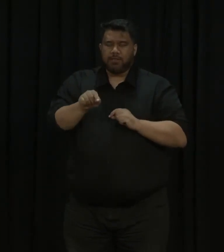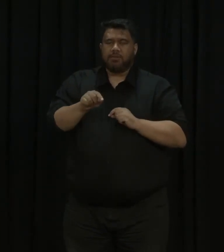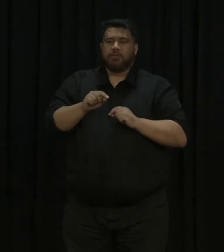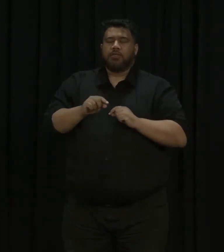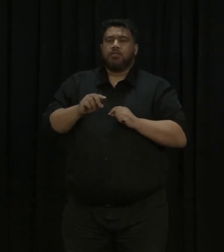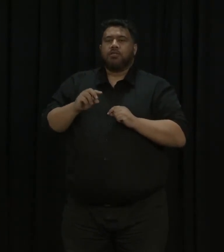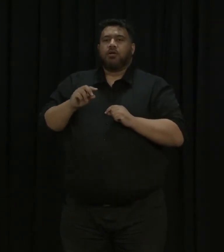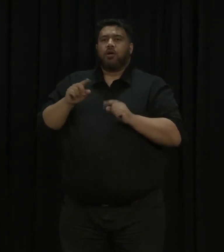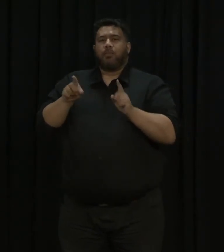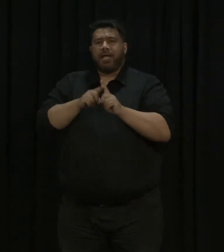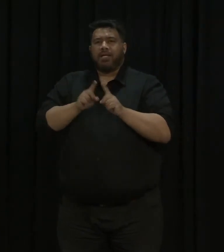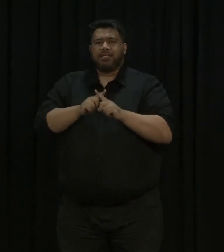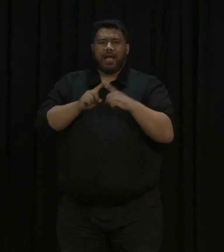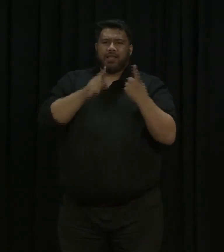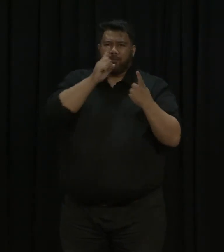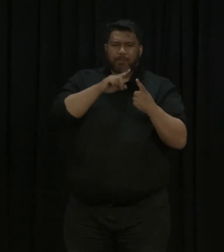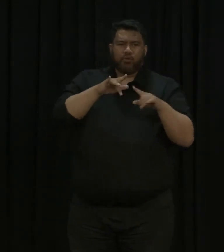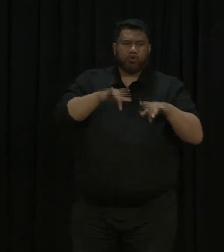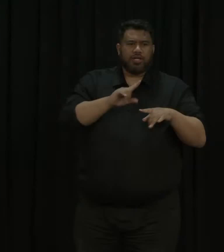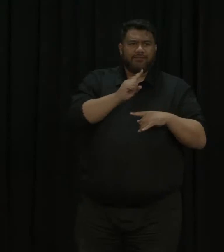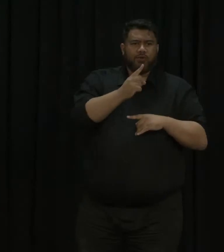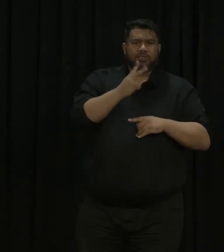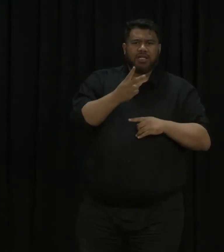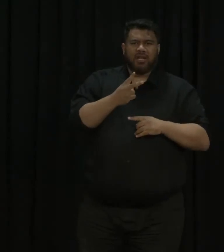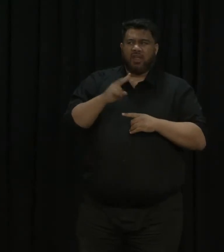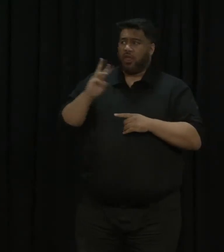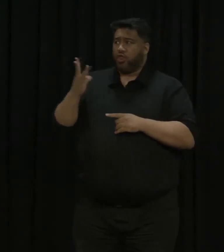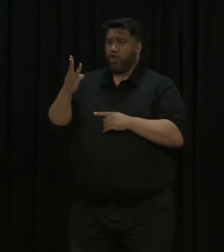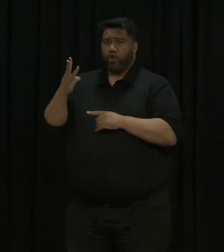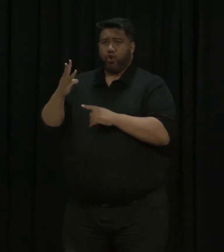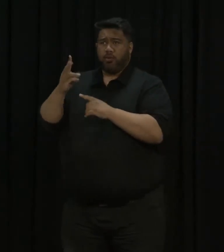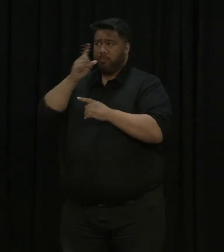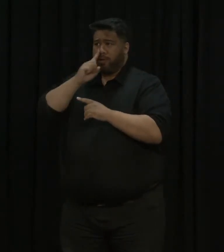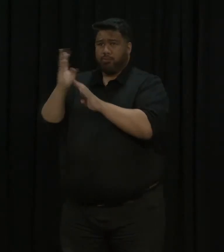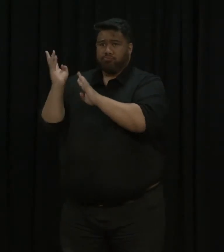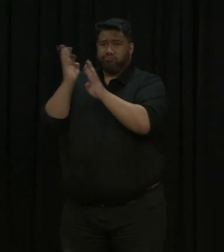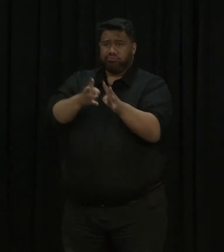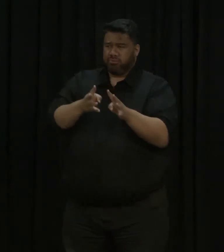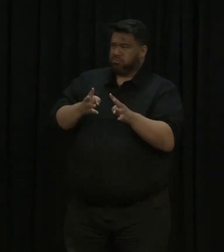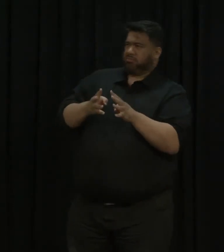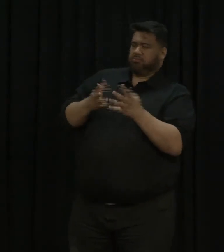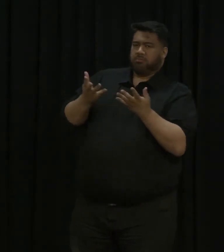We will need to face it because we don't want several million people trying to get vaccines at the same time, and don't